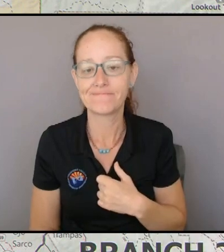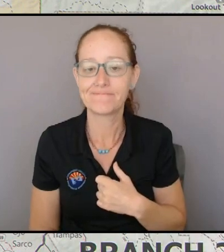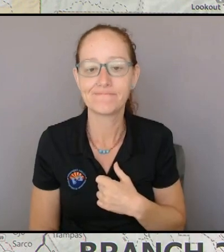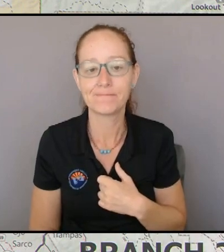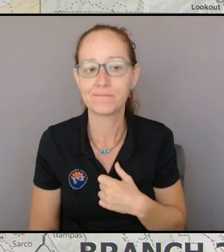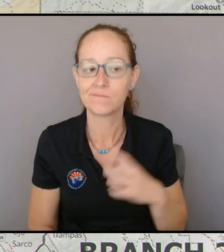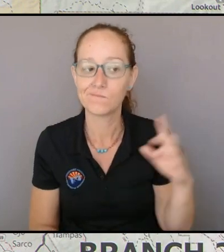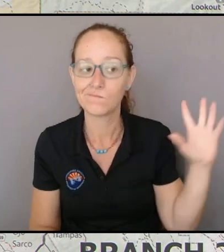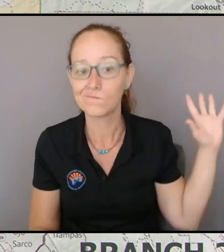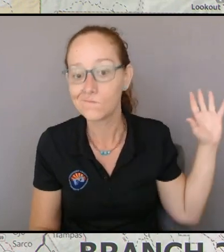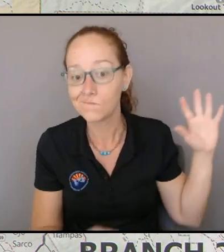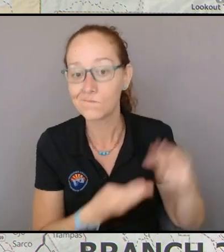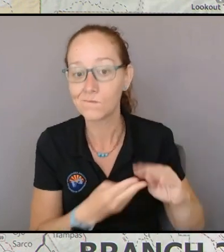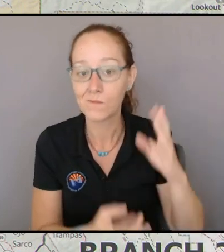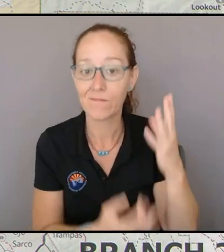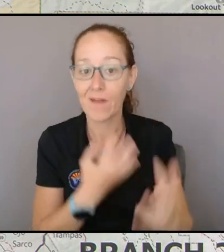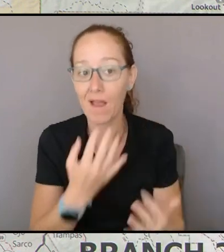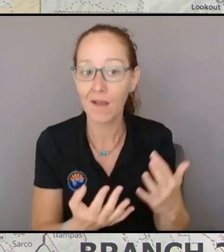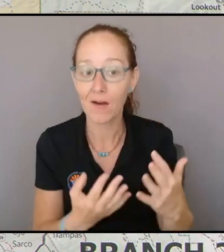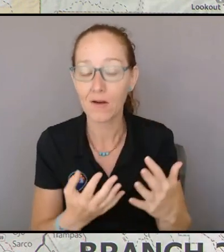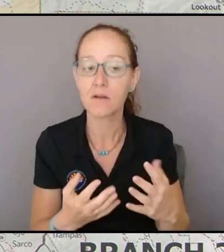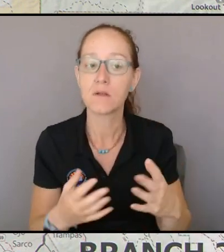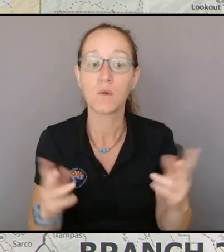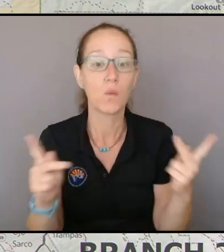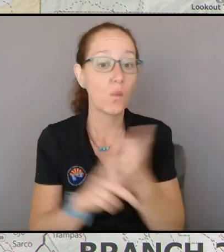weather days. And the other days that had that type of weather